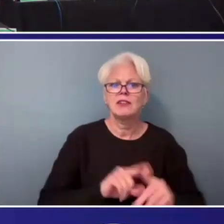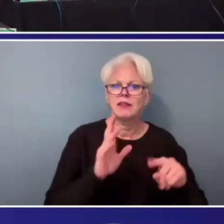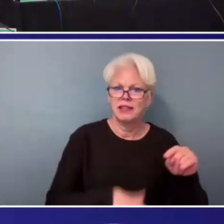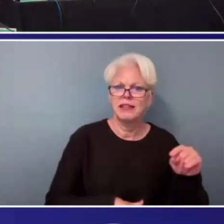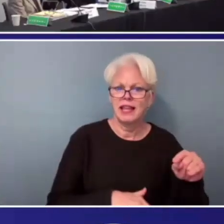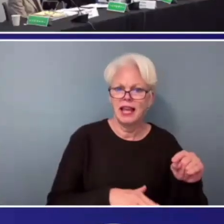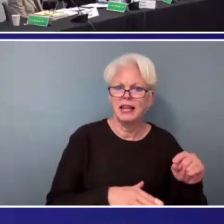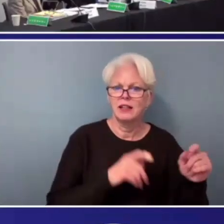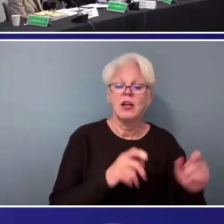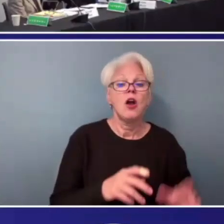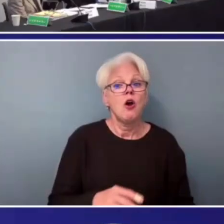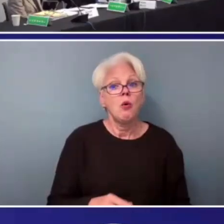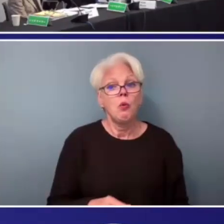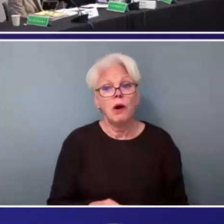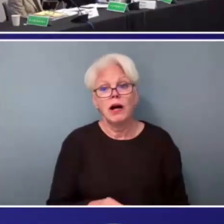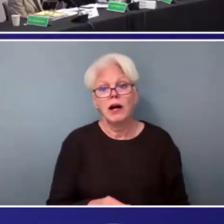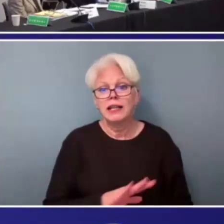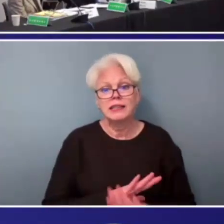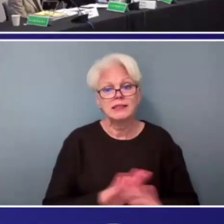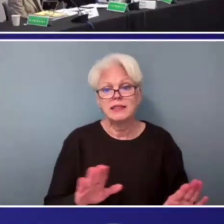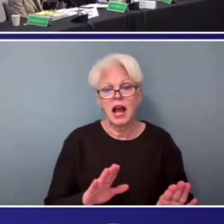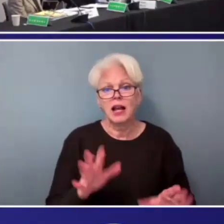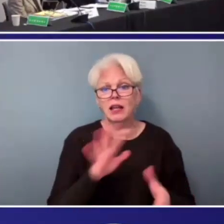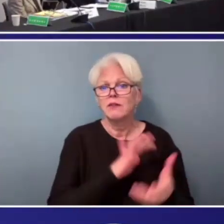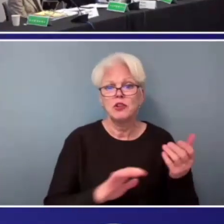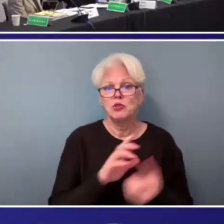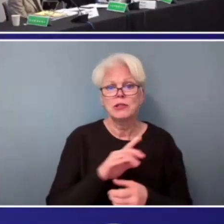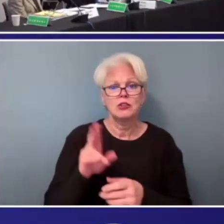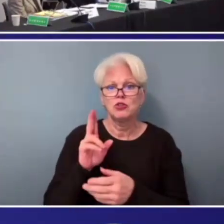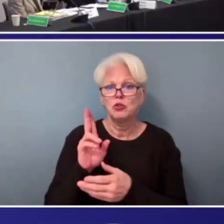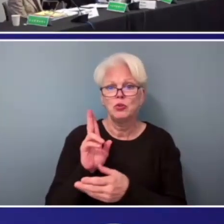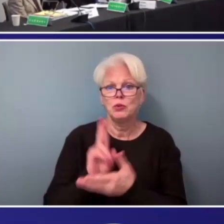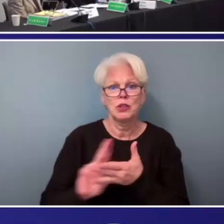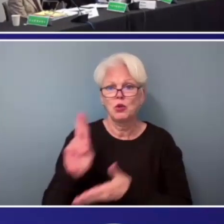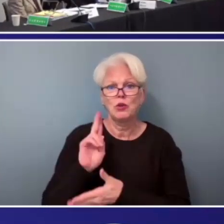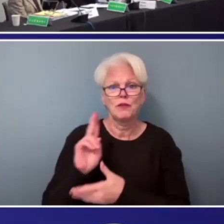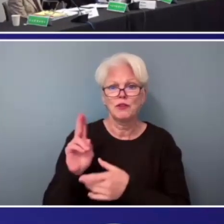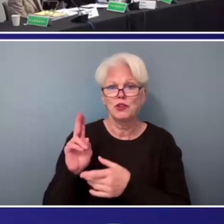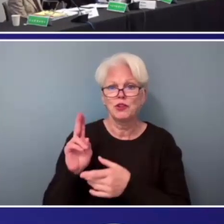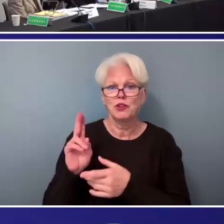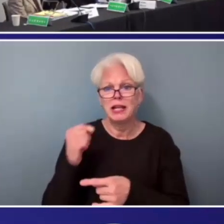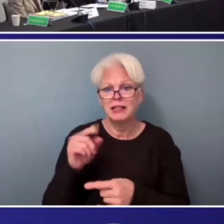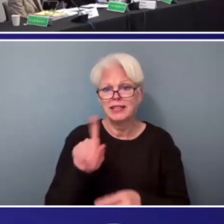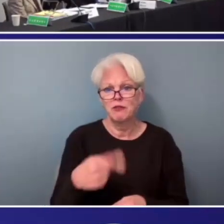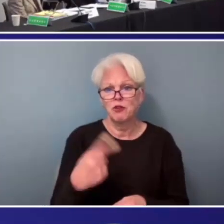to the institutions of higher education because they only have one definition in the present. Go ahead, Tamy.